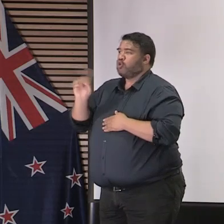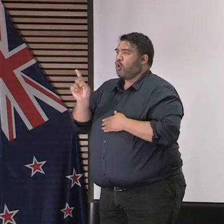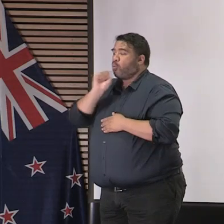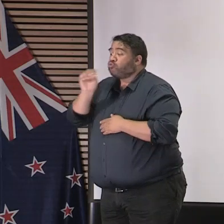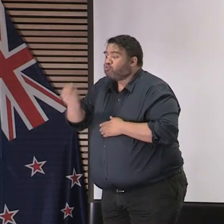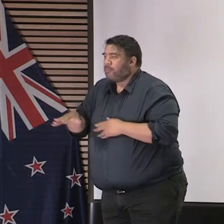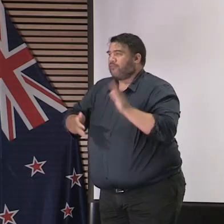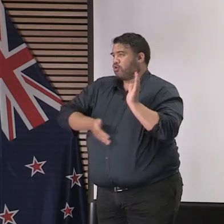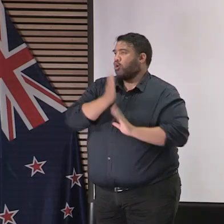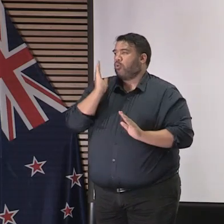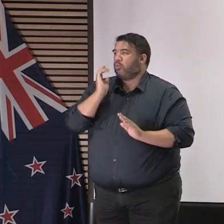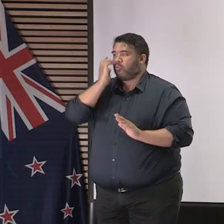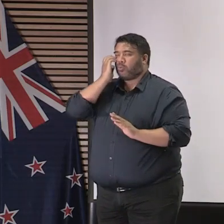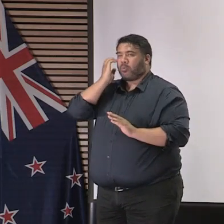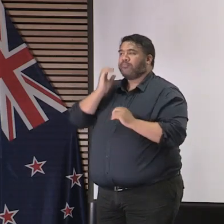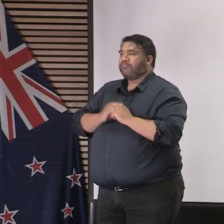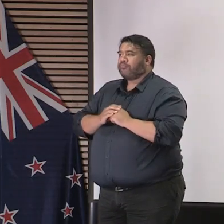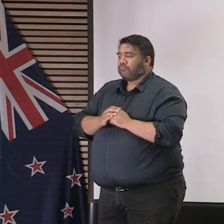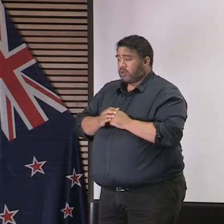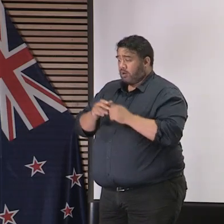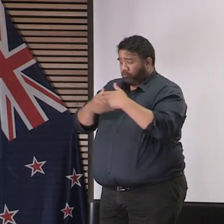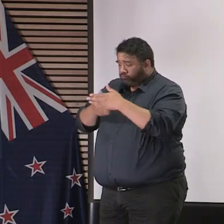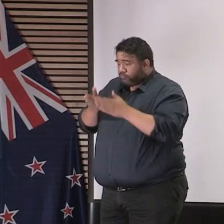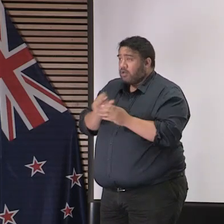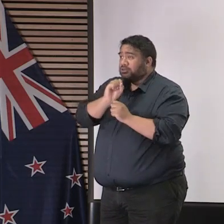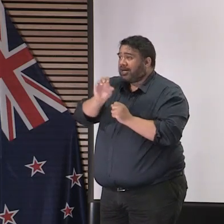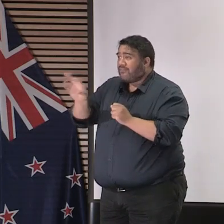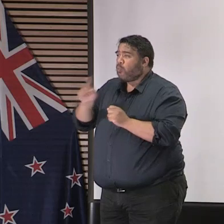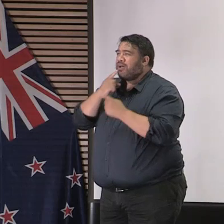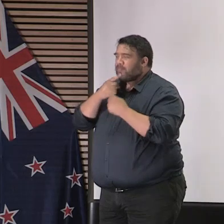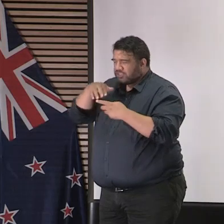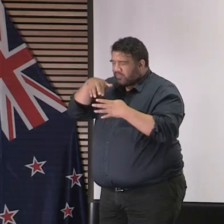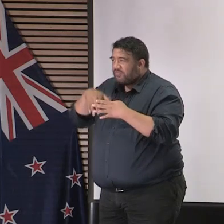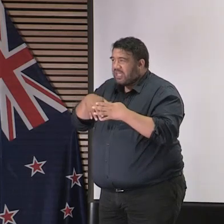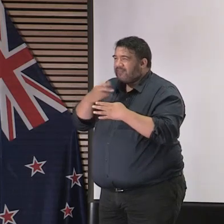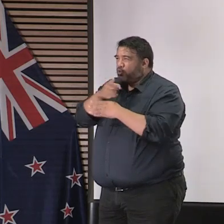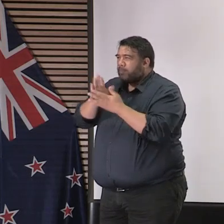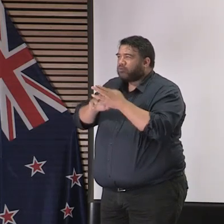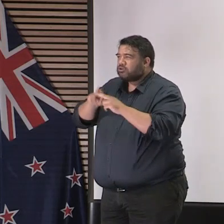online and it was being delivered at home at the moment. There will be cleaning